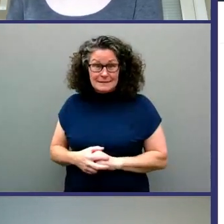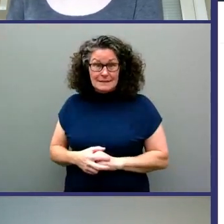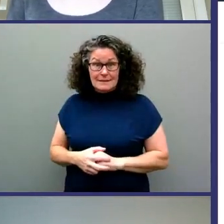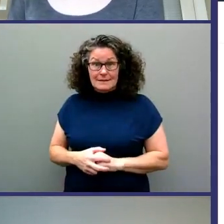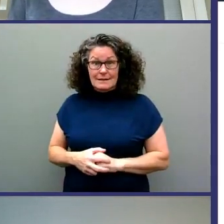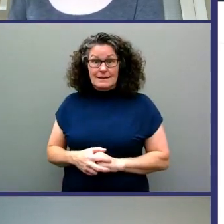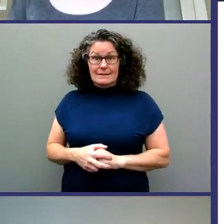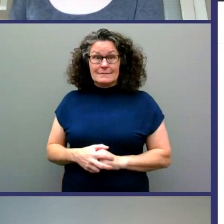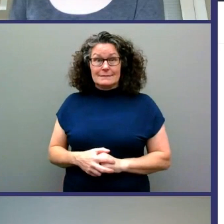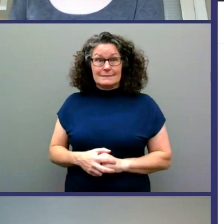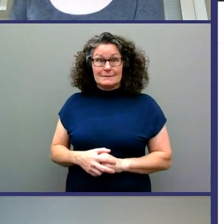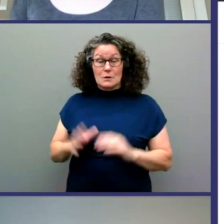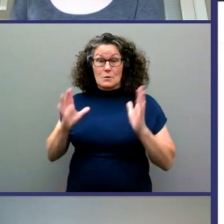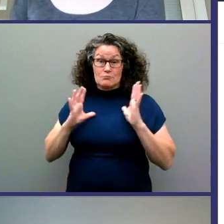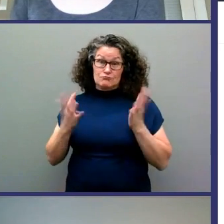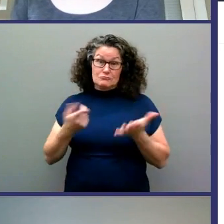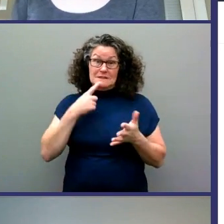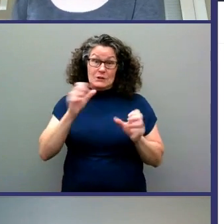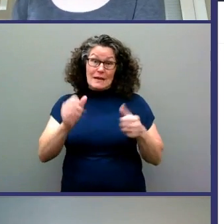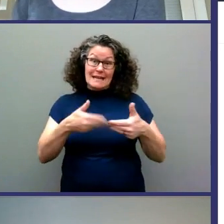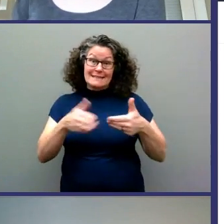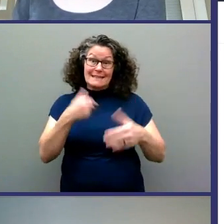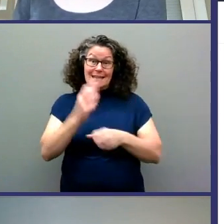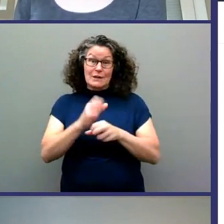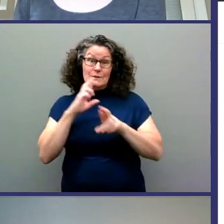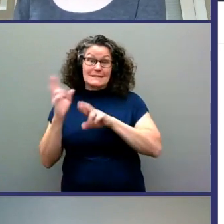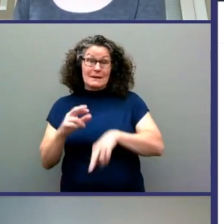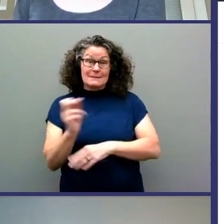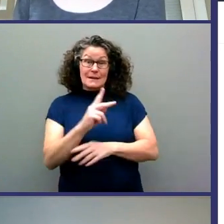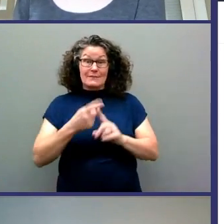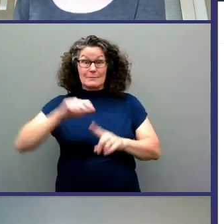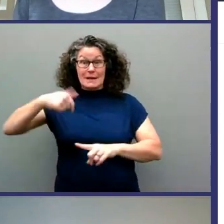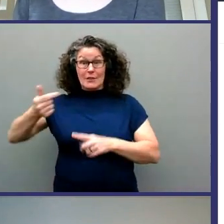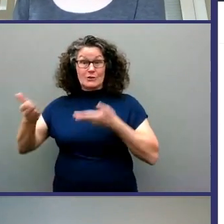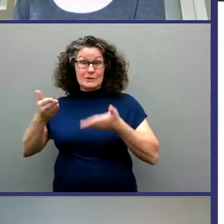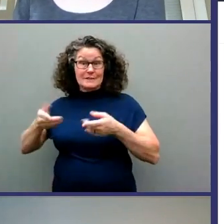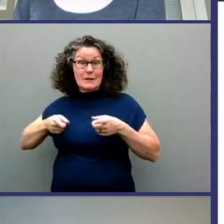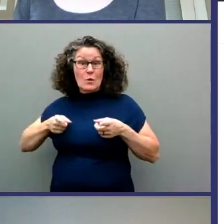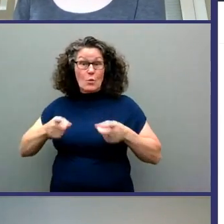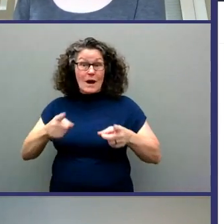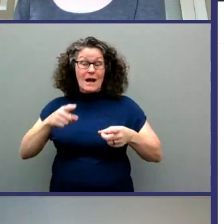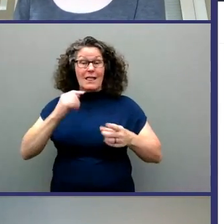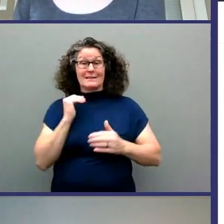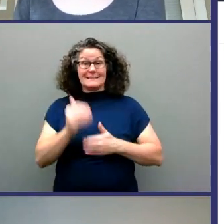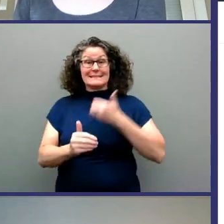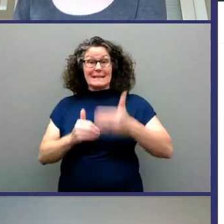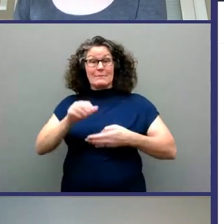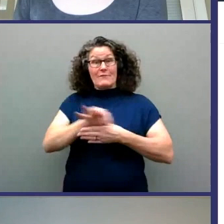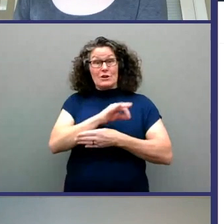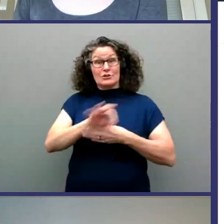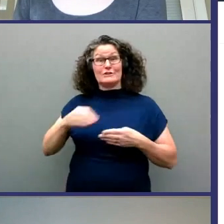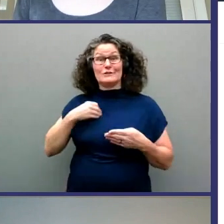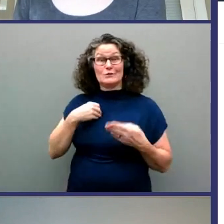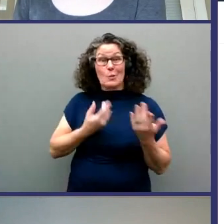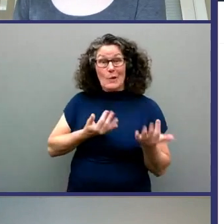Well, that you can easily get a response back from another service while your Step Function waits. Absolutely, yeah.